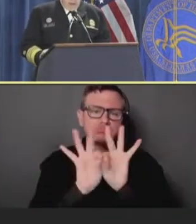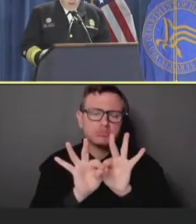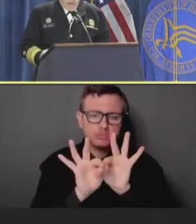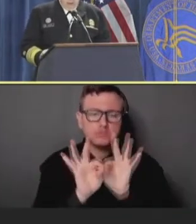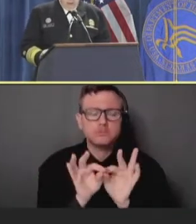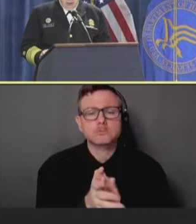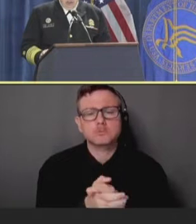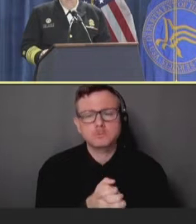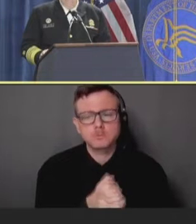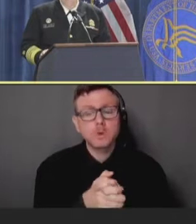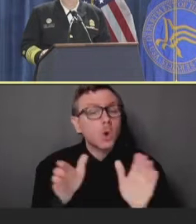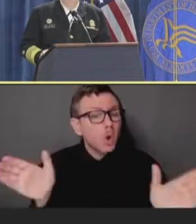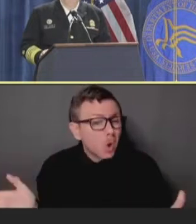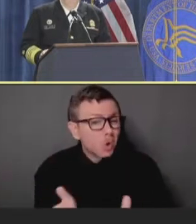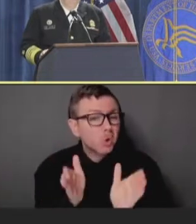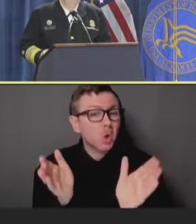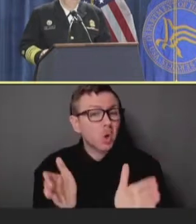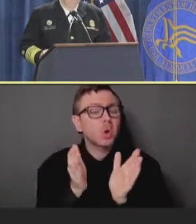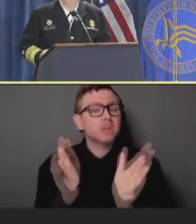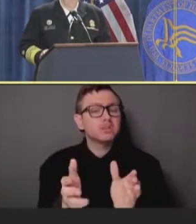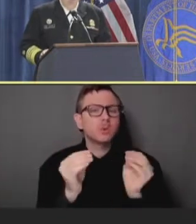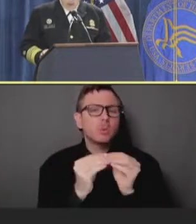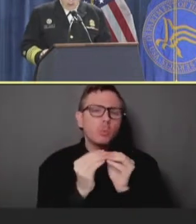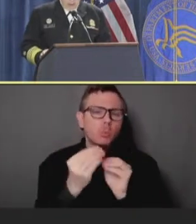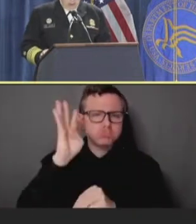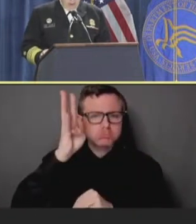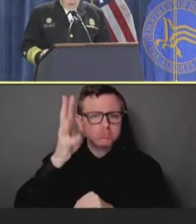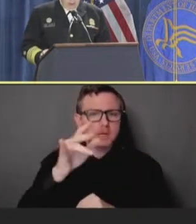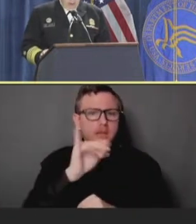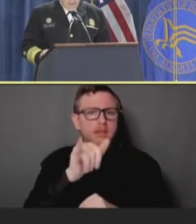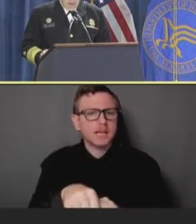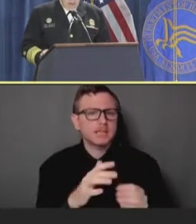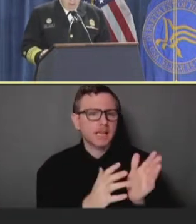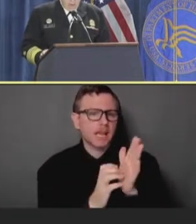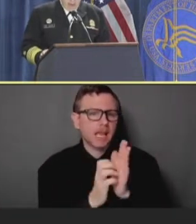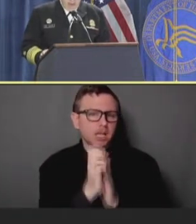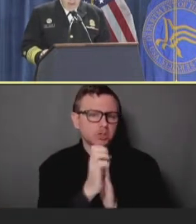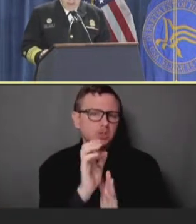Encouraging innovation is also part of the Cancer Moonshot, and effort commemorating